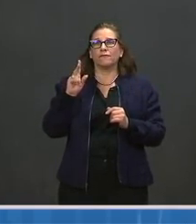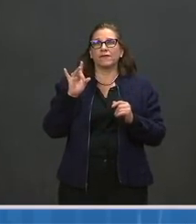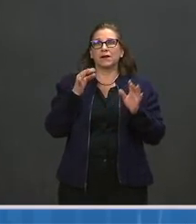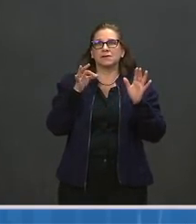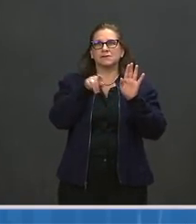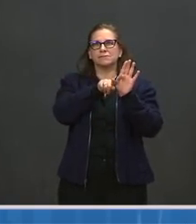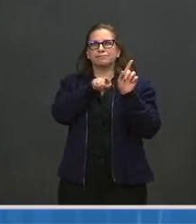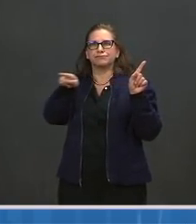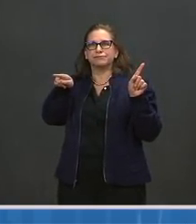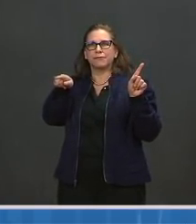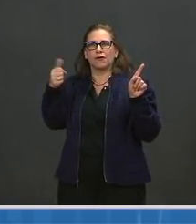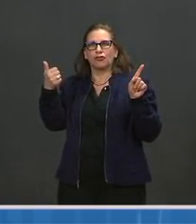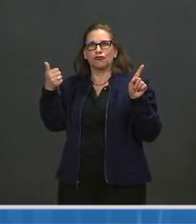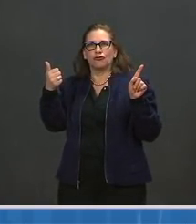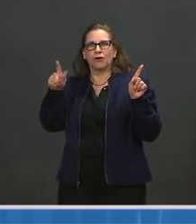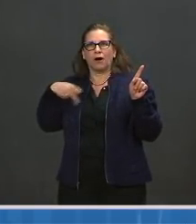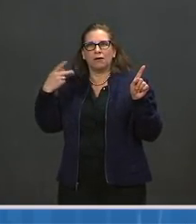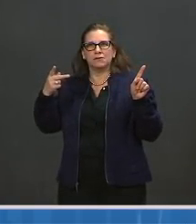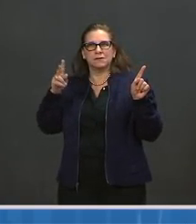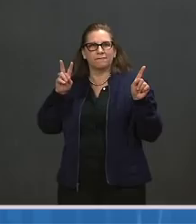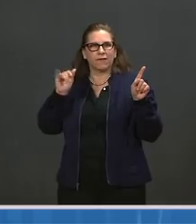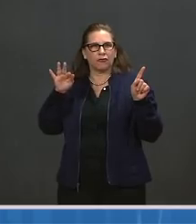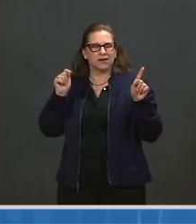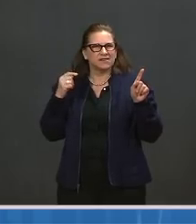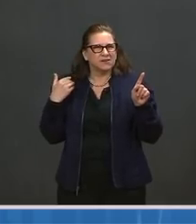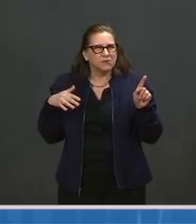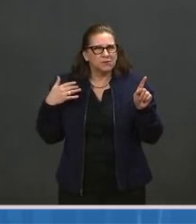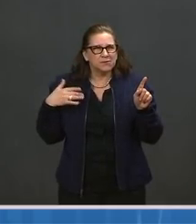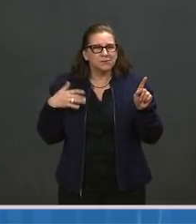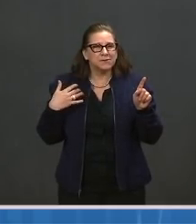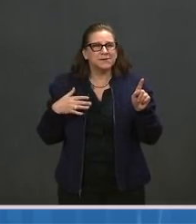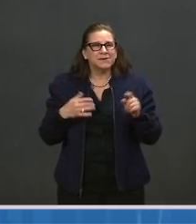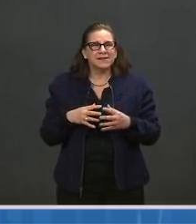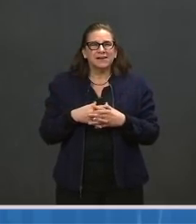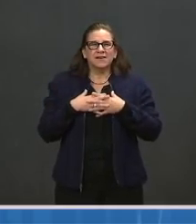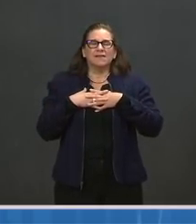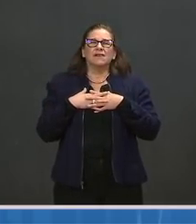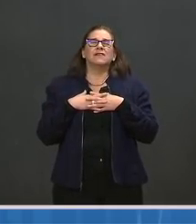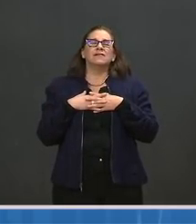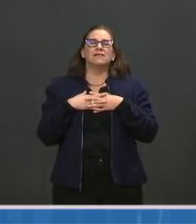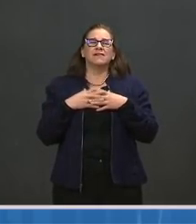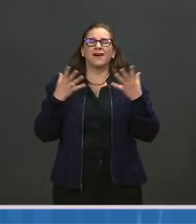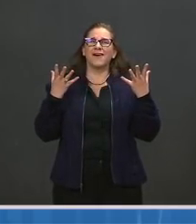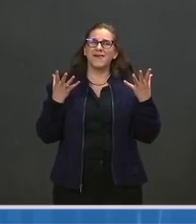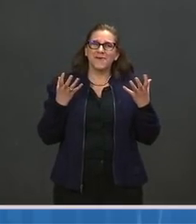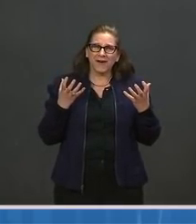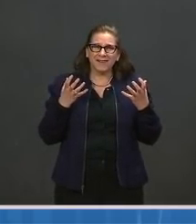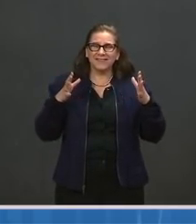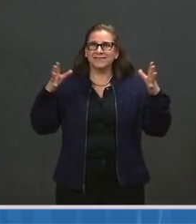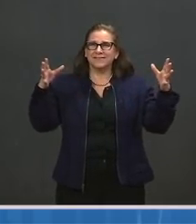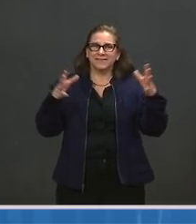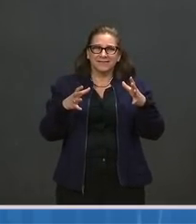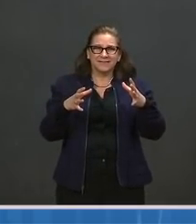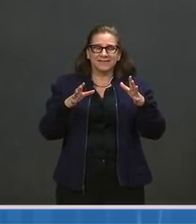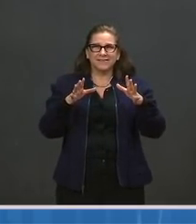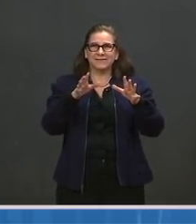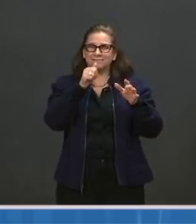for just a little bit longer. We are at a critical point in this pandemic, a fork in the road, where we as a country